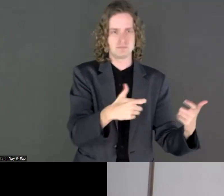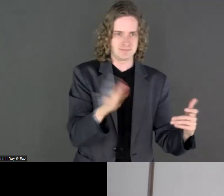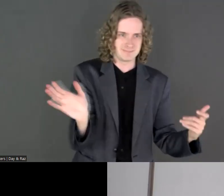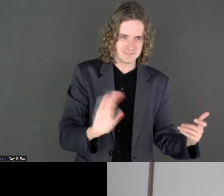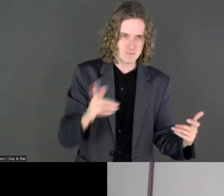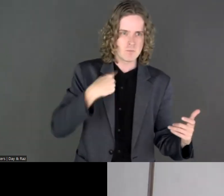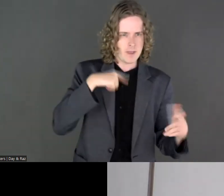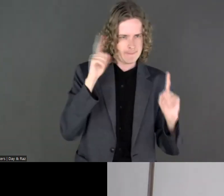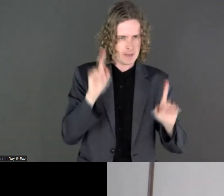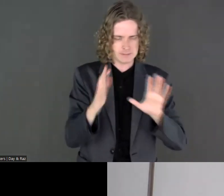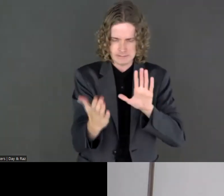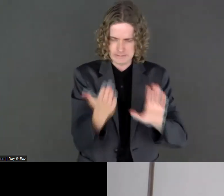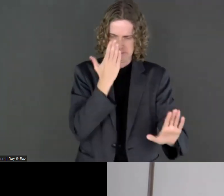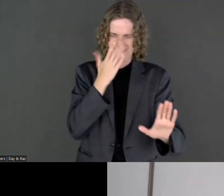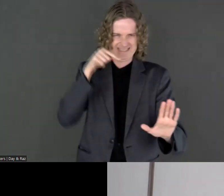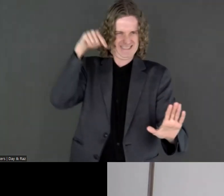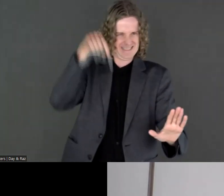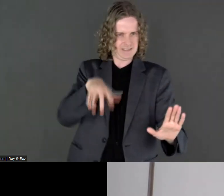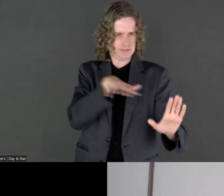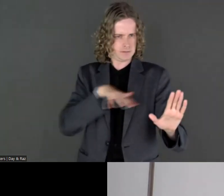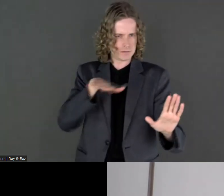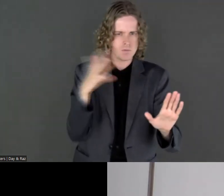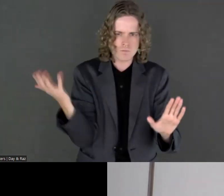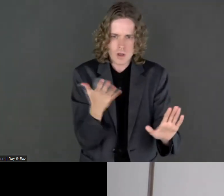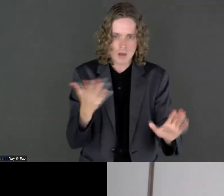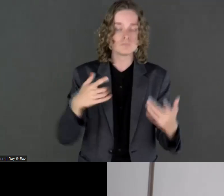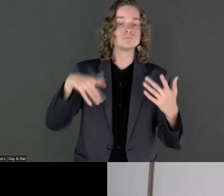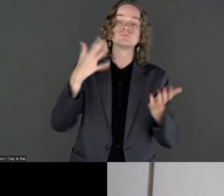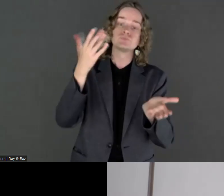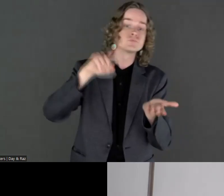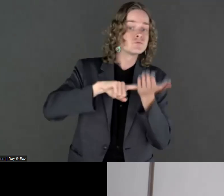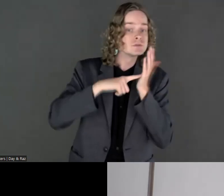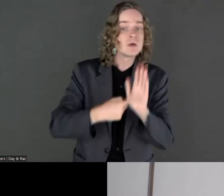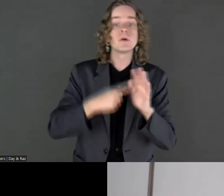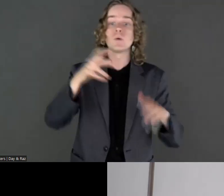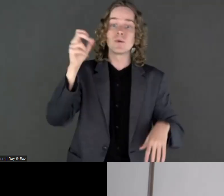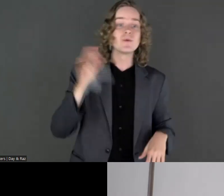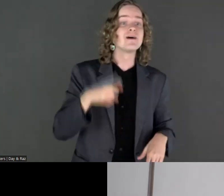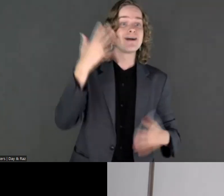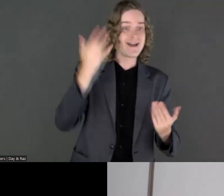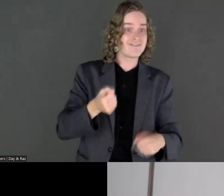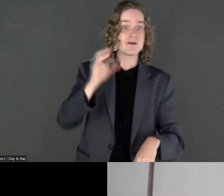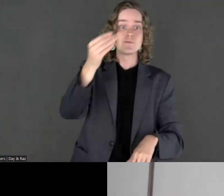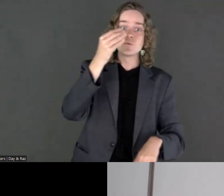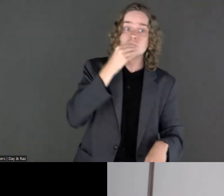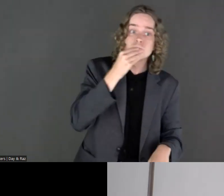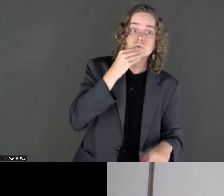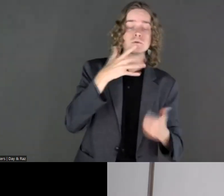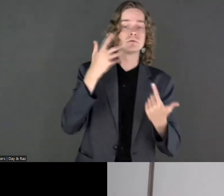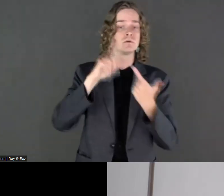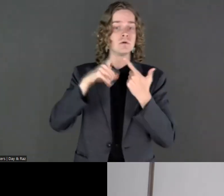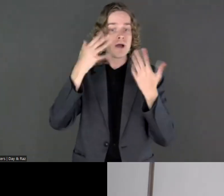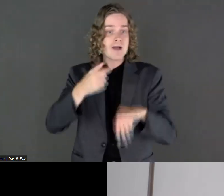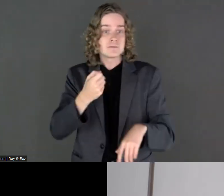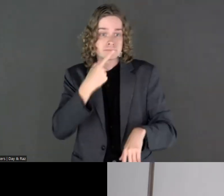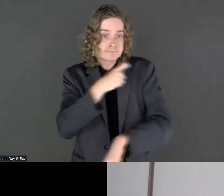this, it will take 100 kilometers and for us for small local organizations to get